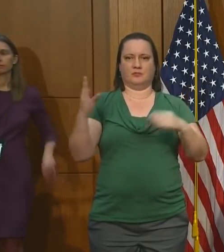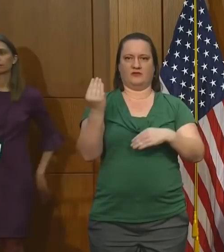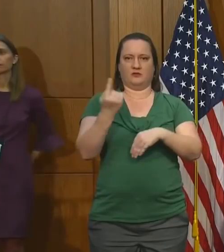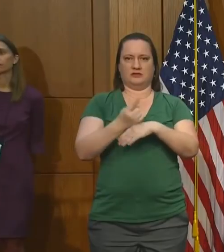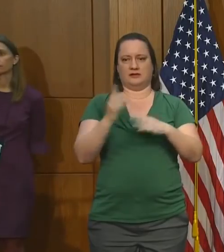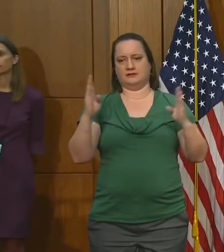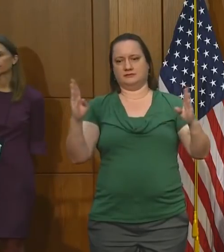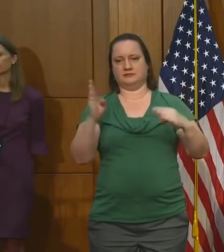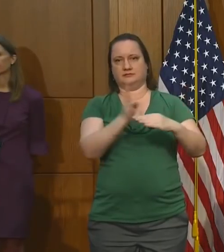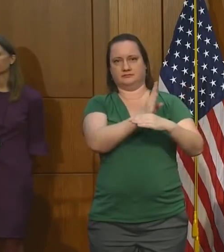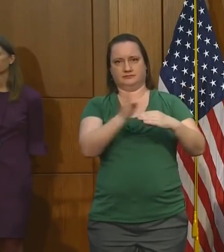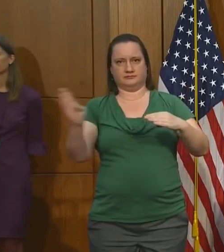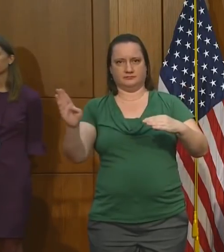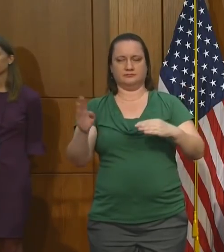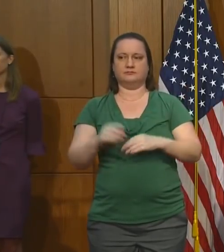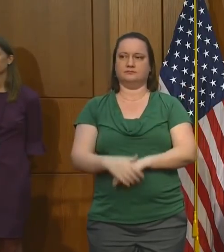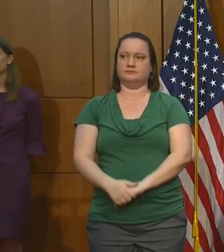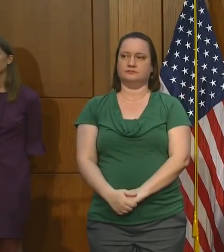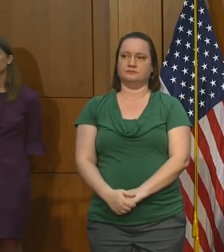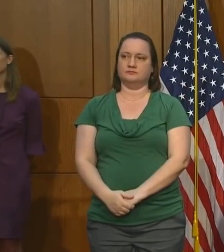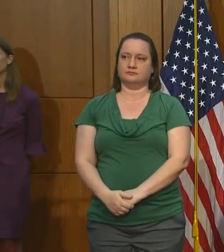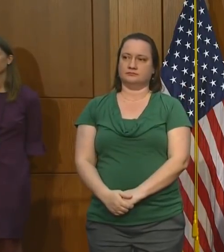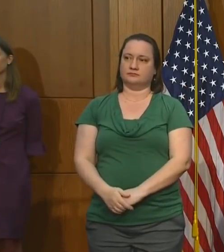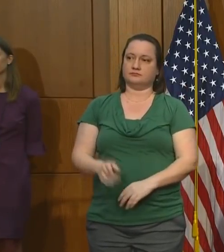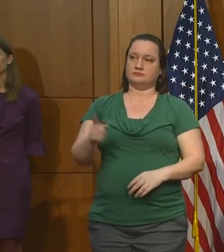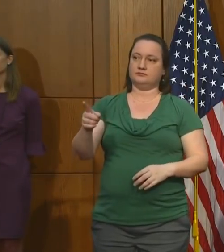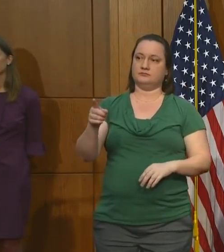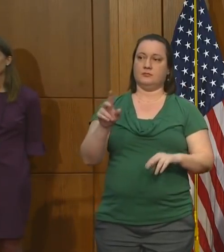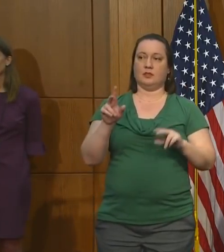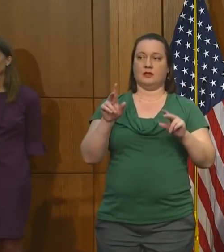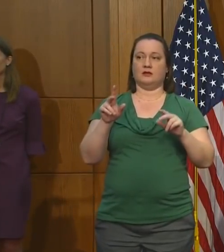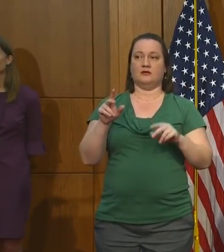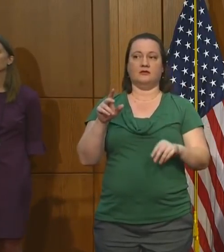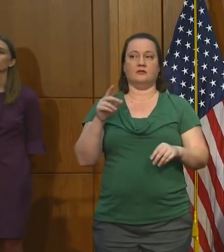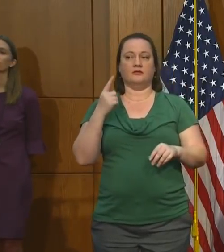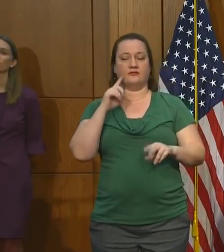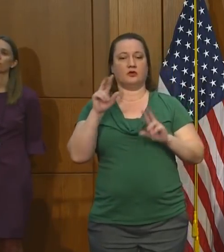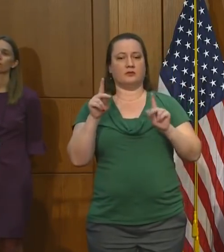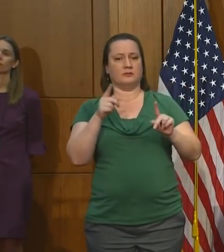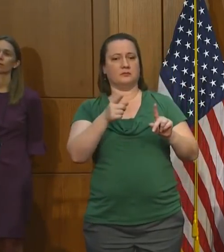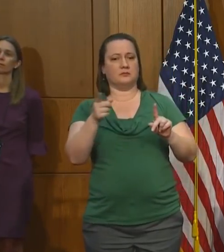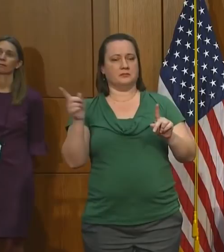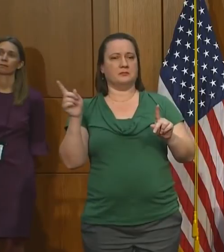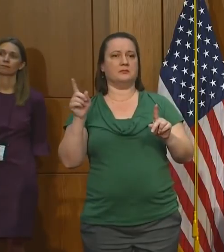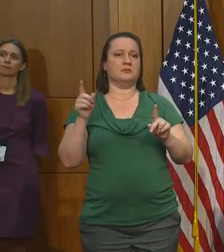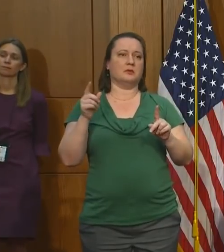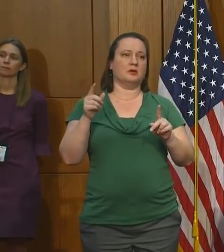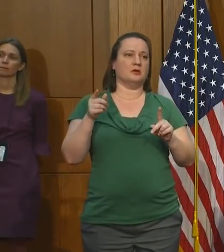BLACK I GUESS. RIGHT UNDER. I'M ON. A ABLE AND IN YOUR QUESTION WAS THEY WERE AND ALL HIGH YESTER BUT AGAIN LET'S LOOK AT